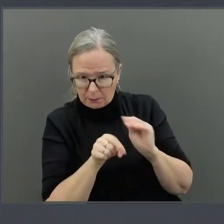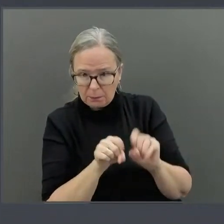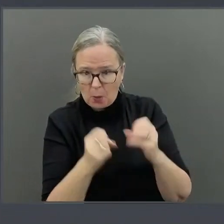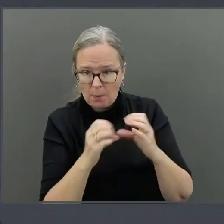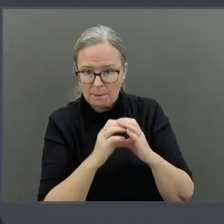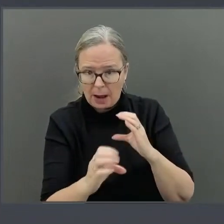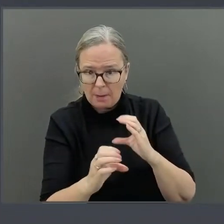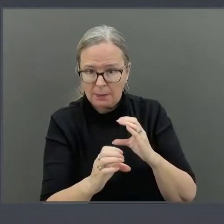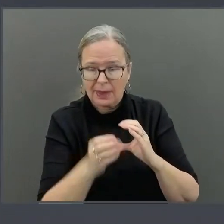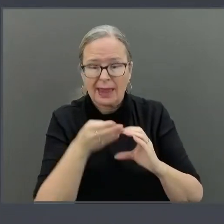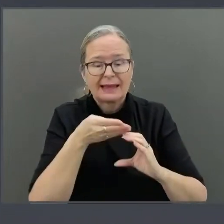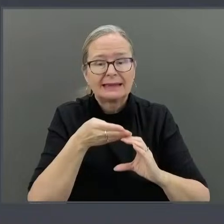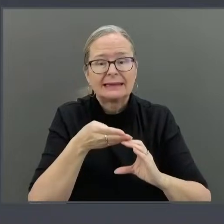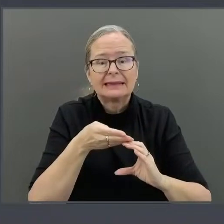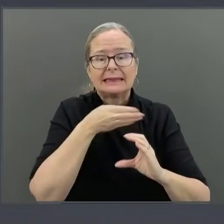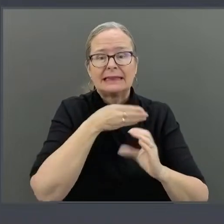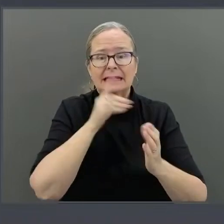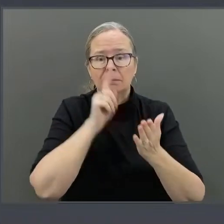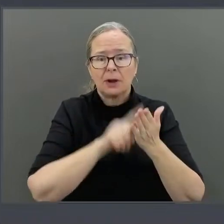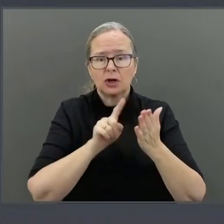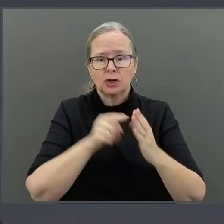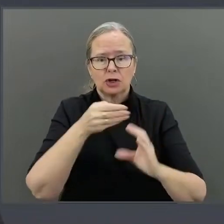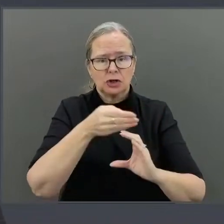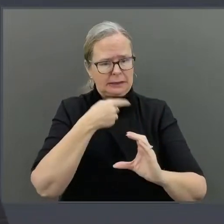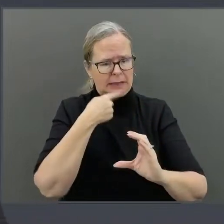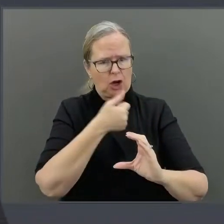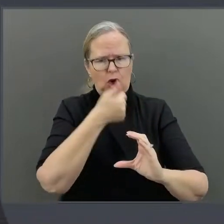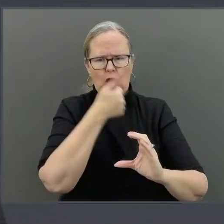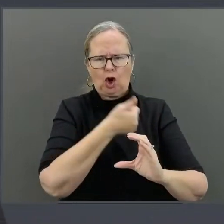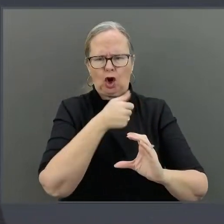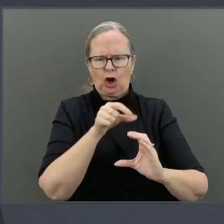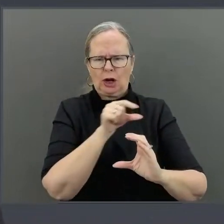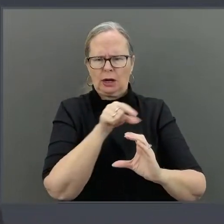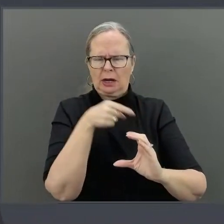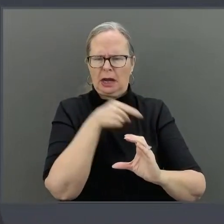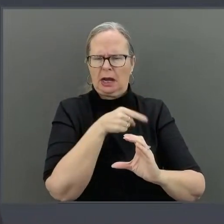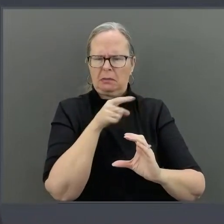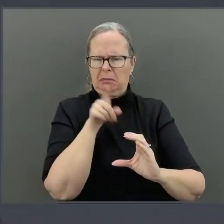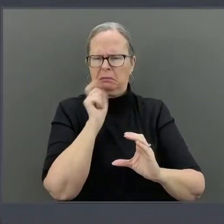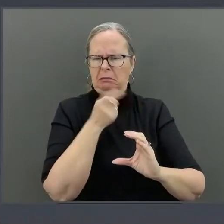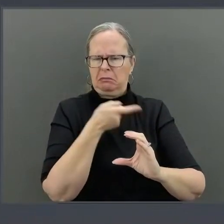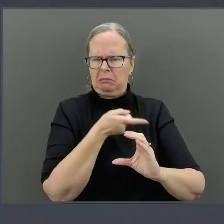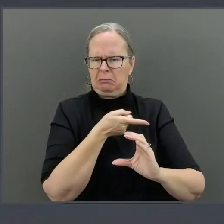km of pipe across the network uh the specific pipe of this specification we have less than